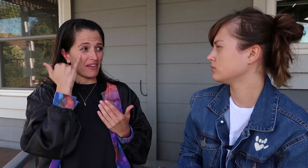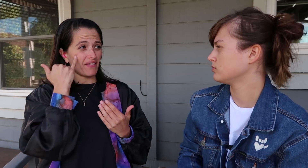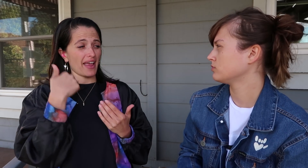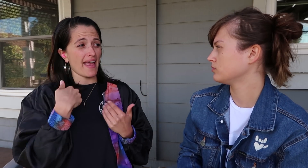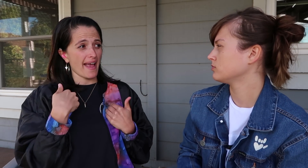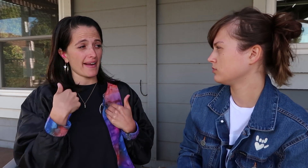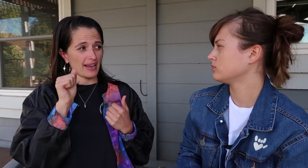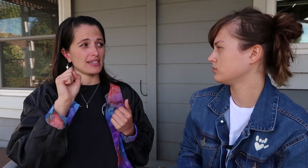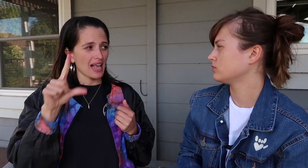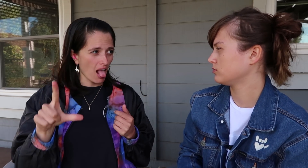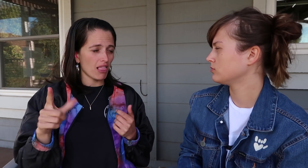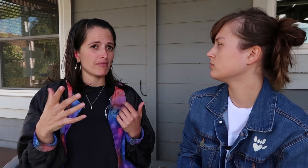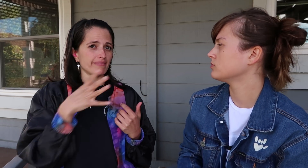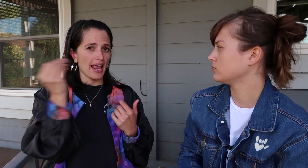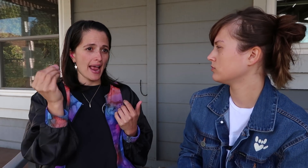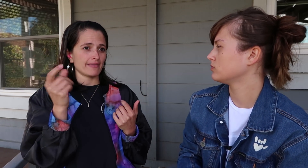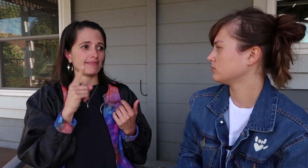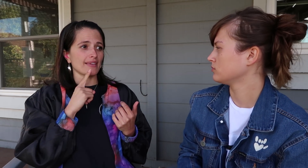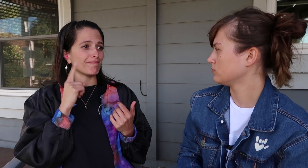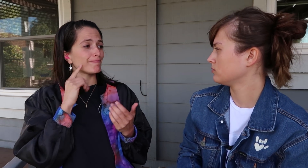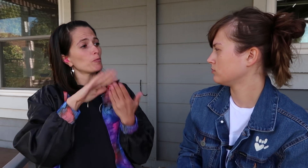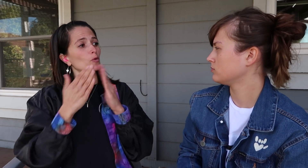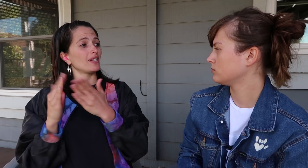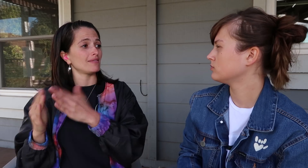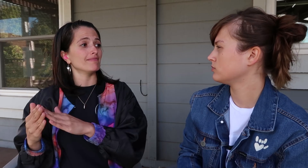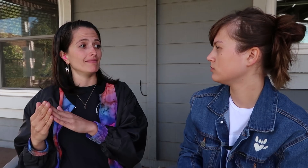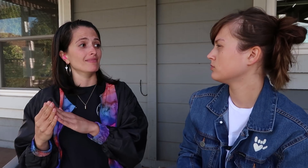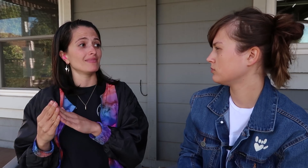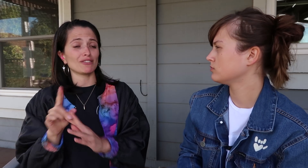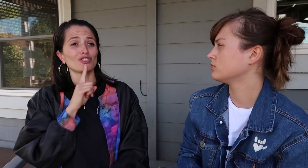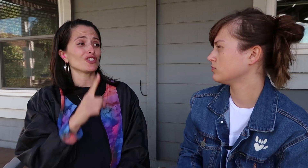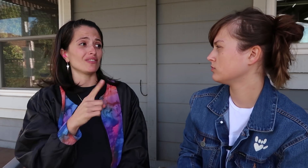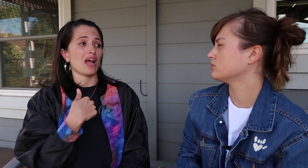if I had ASL as my main language and a Deaf community to fall back on.